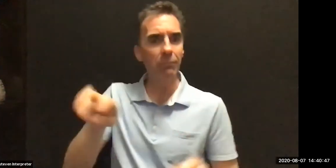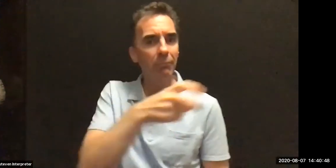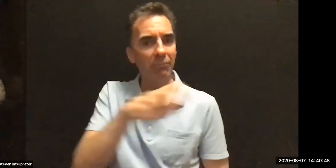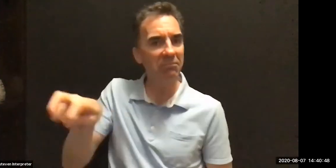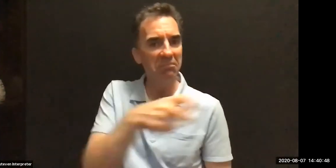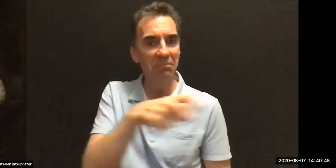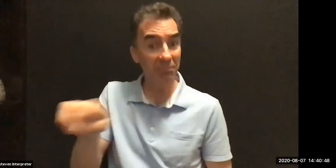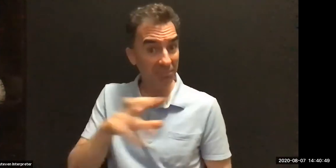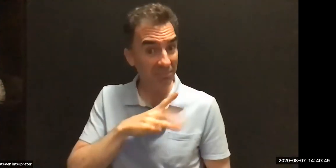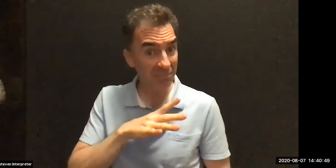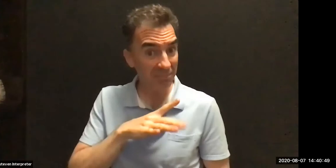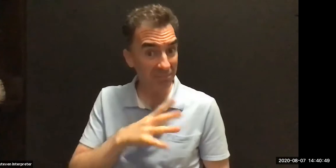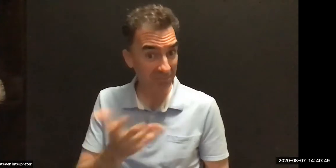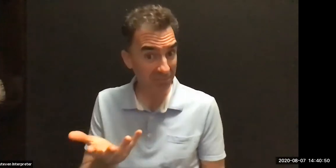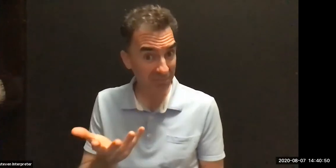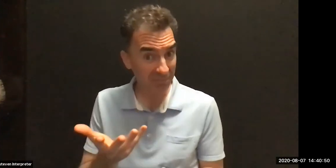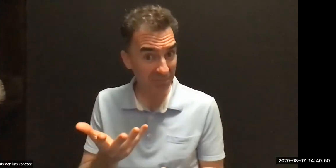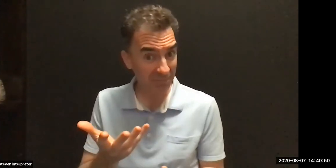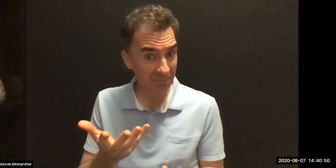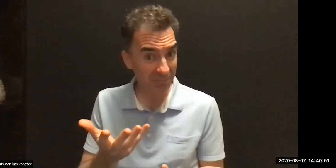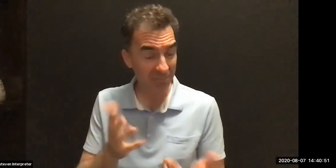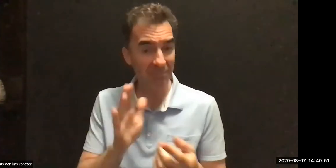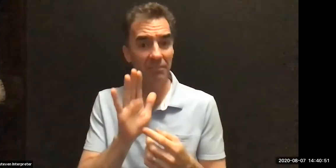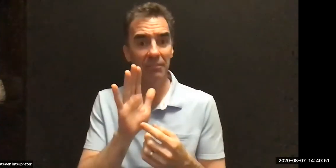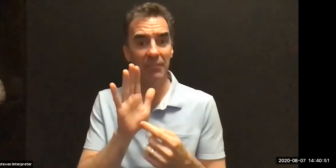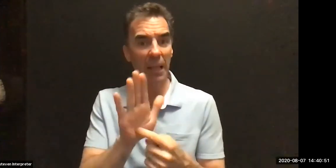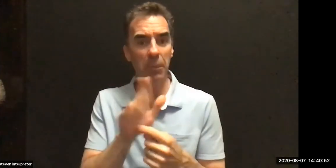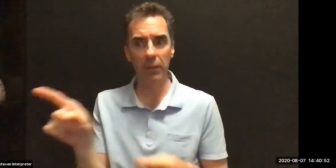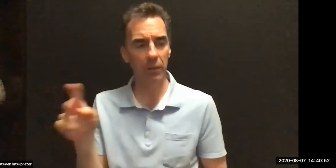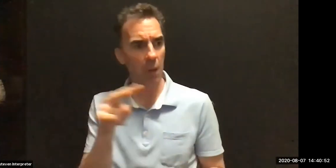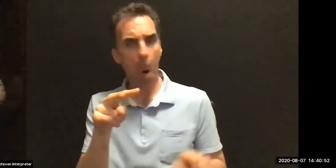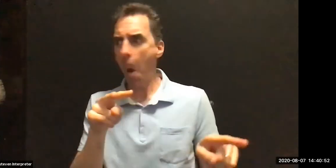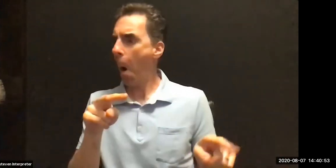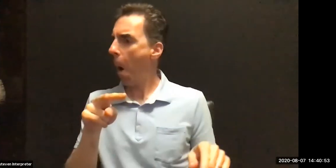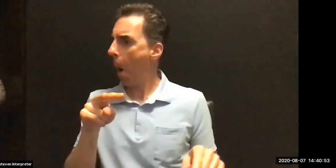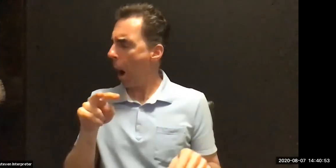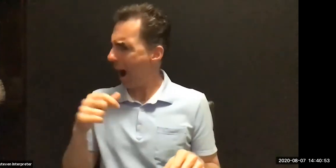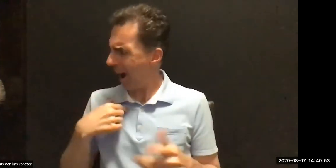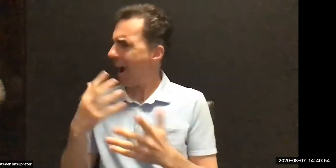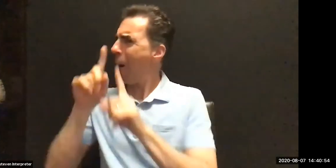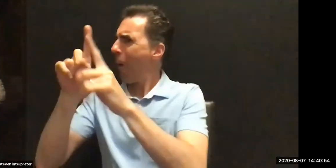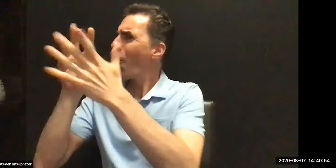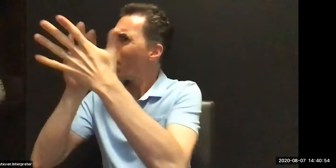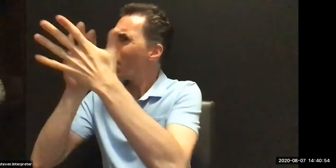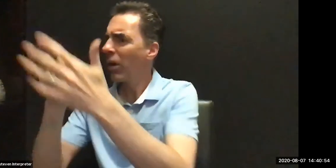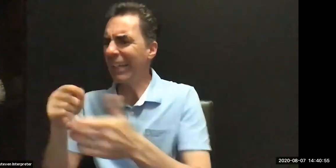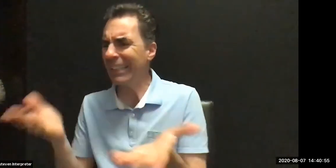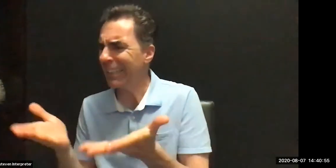Channelle Charest: There's a city college that's offering these kinds of technical classes that I could expand upon in my own, you know, educational journey. So there was a lot of